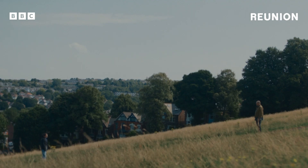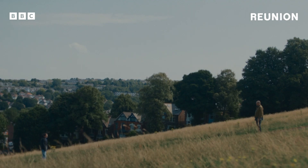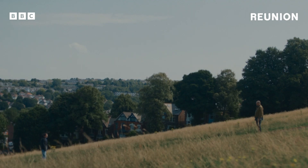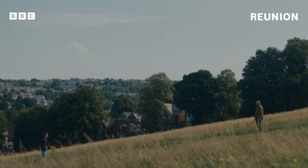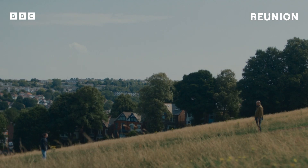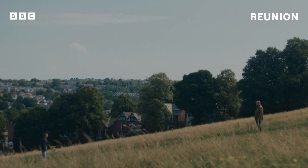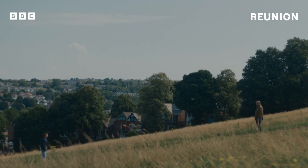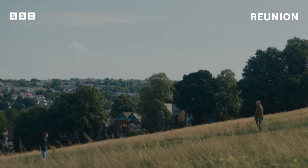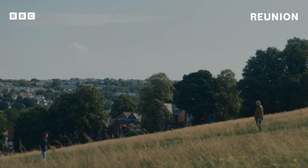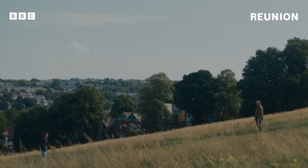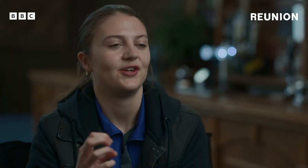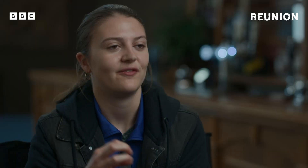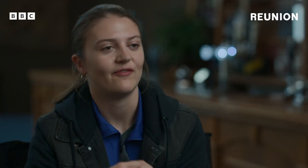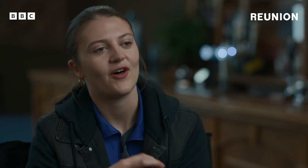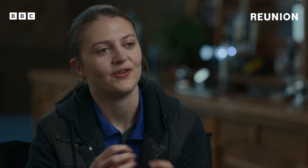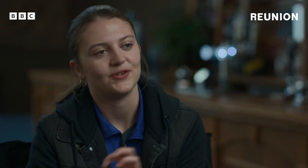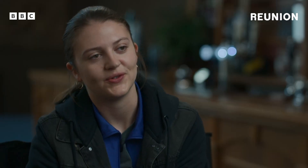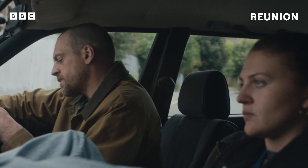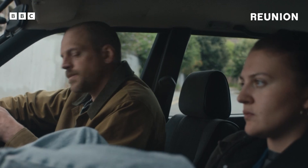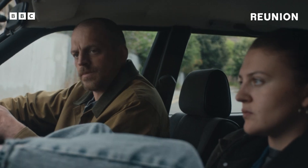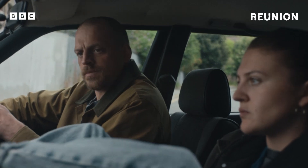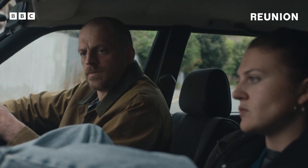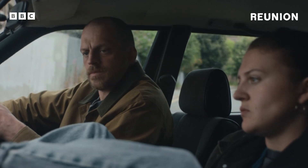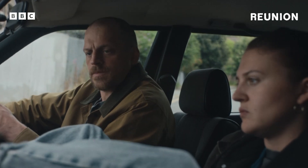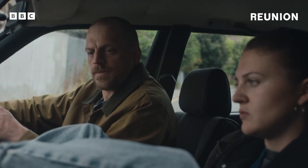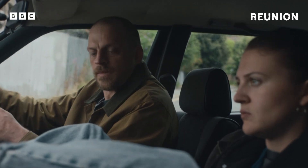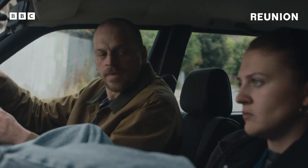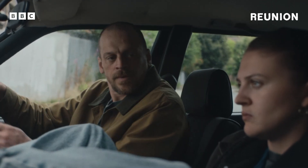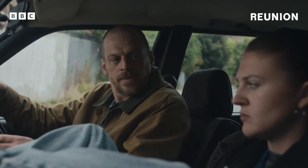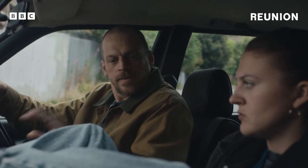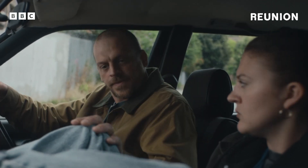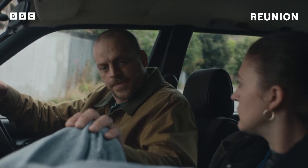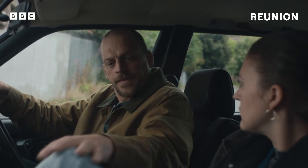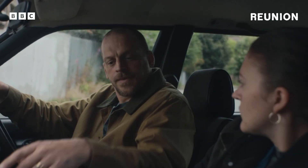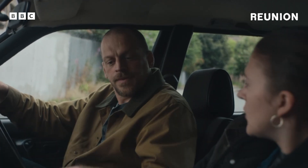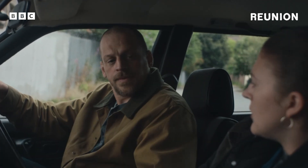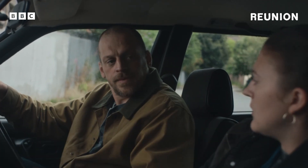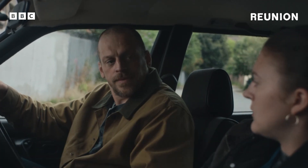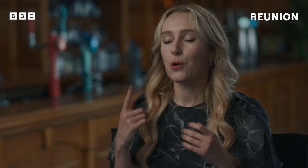And it’s kind of the reunion of father and daughter, as well as the wider story of the reunion.